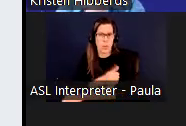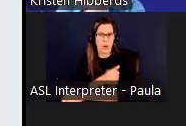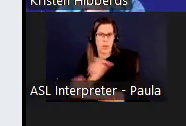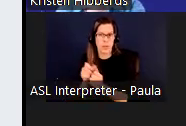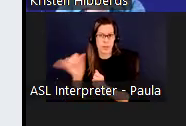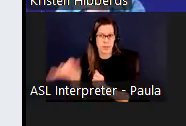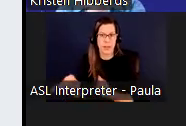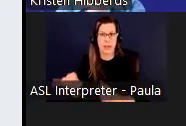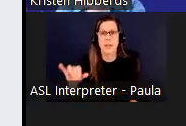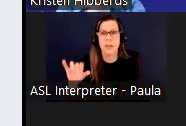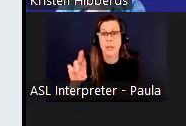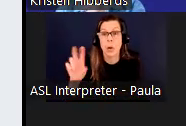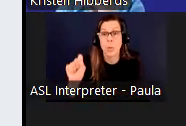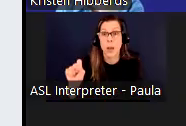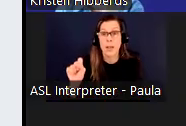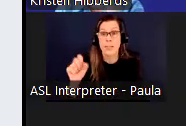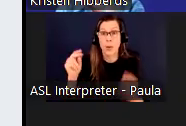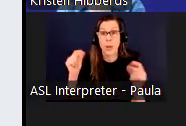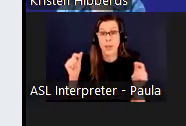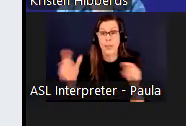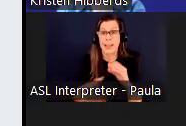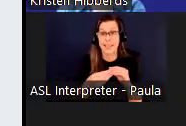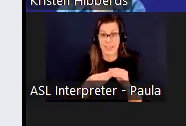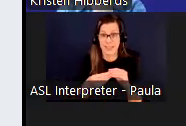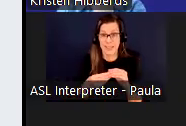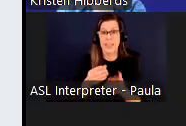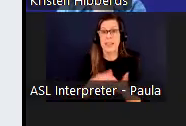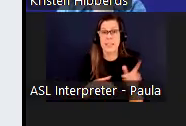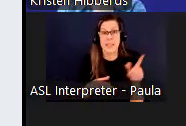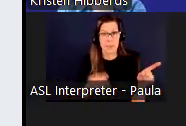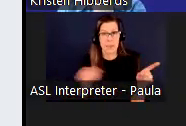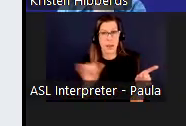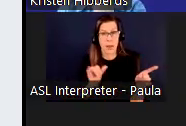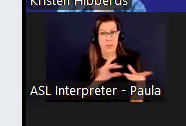And, and very quickly, very quickly, some of this also has to do with like